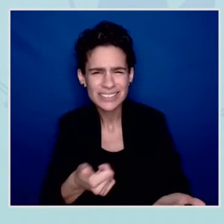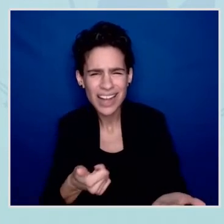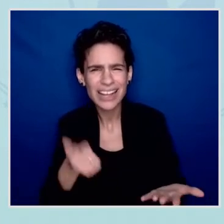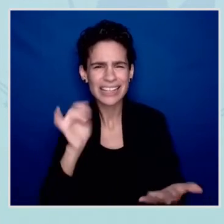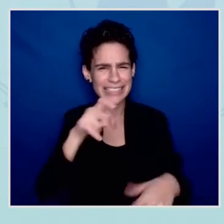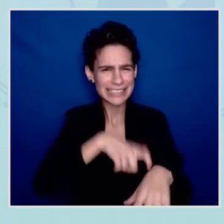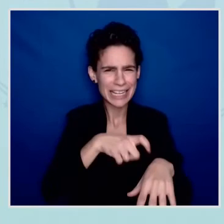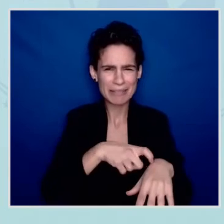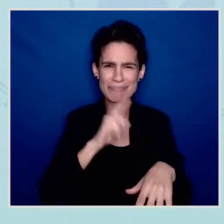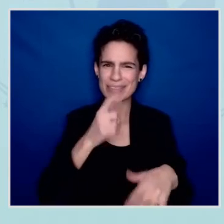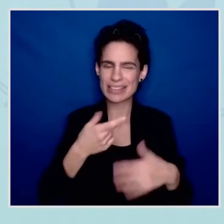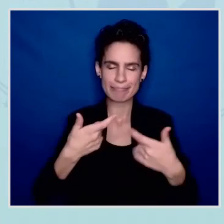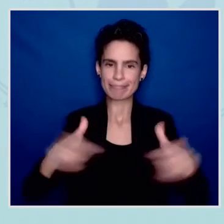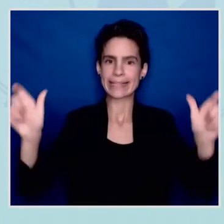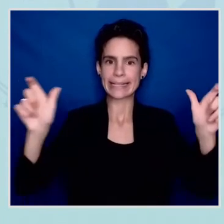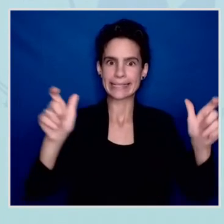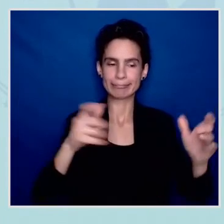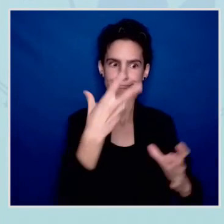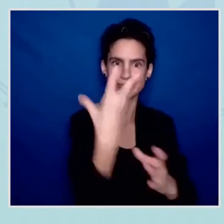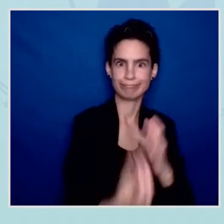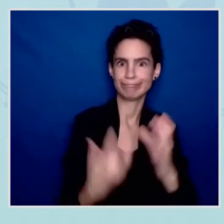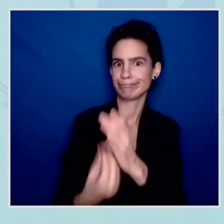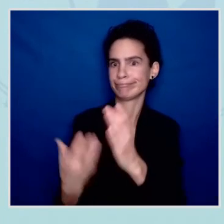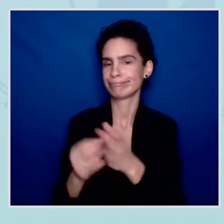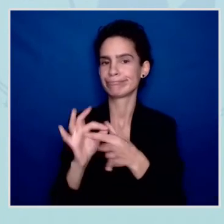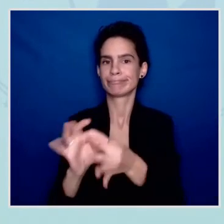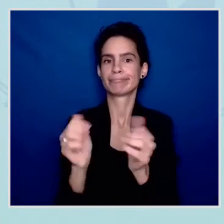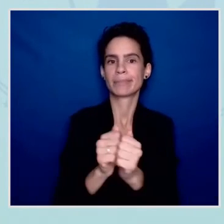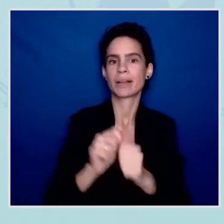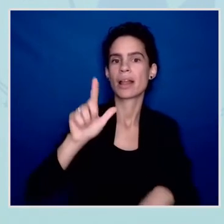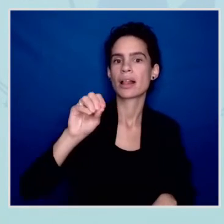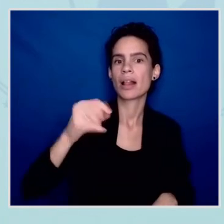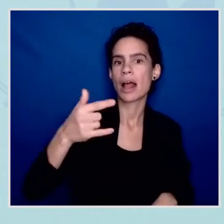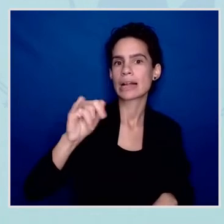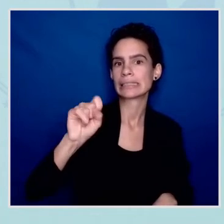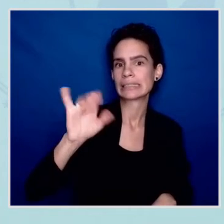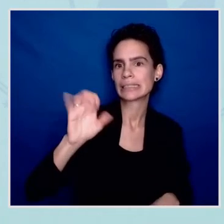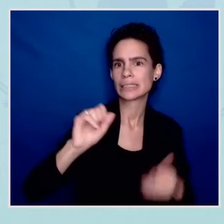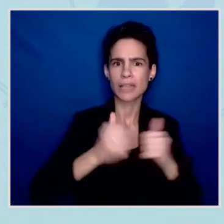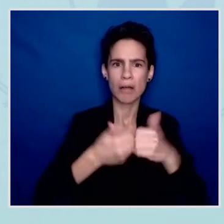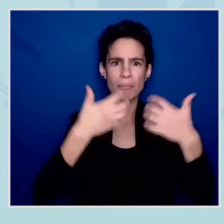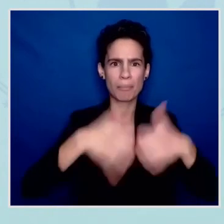PLACES THAT WERE DELIVERED, BUT DID NOT GET THEM FROM THOSE